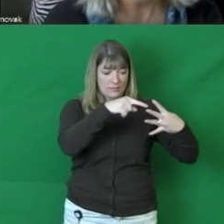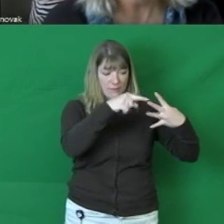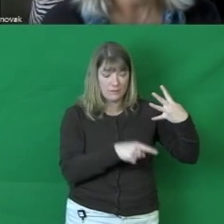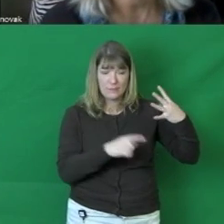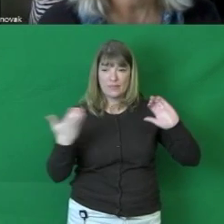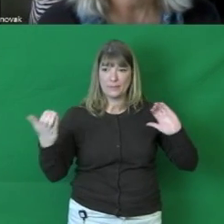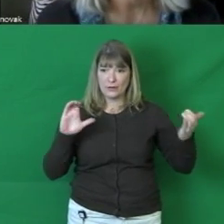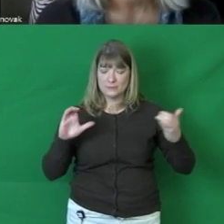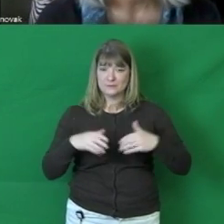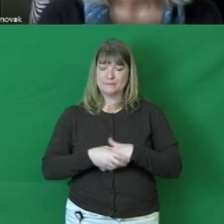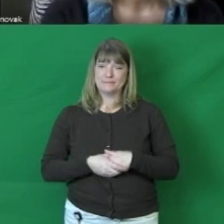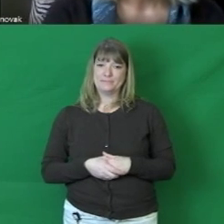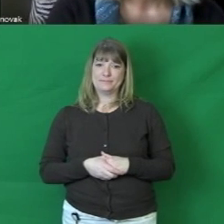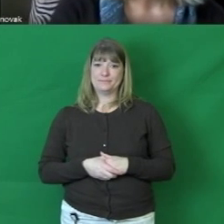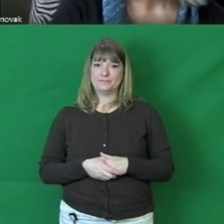and the control group.